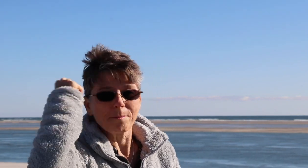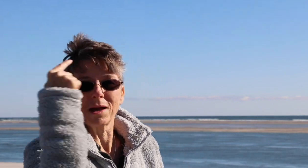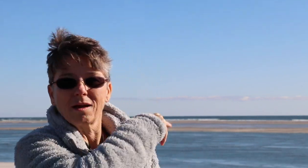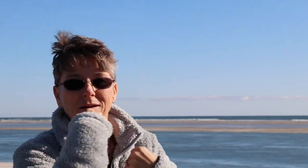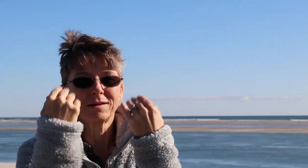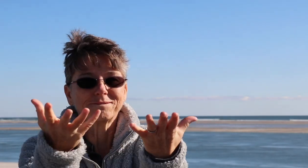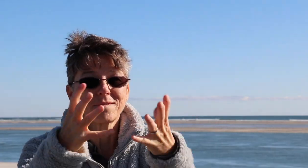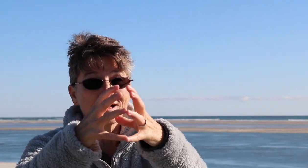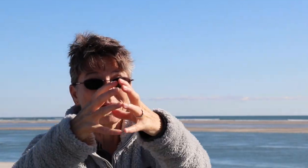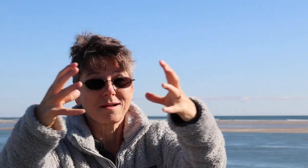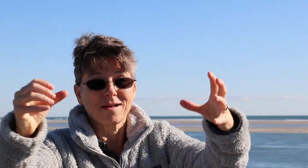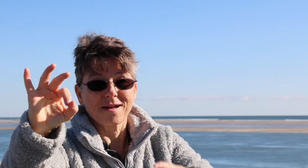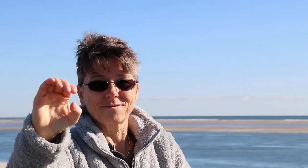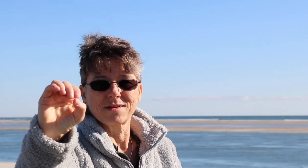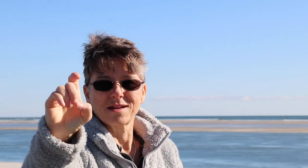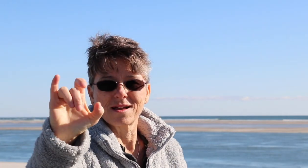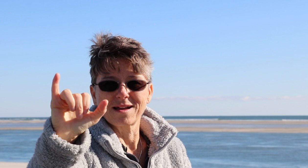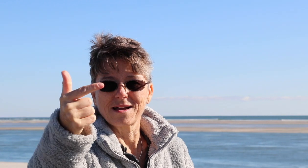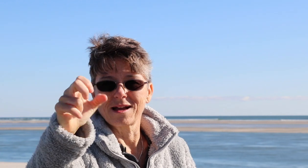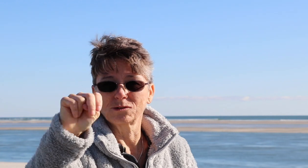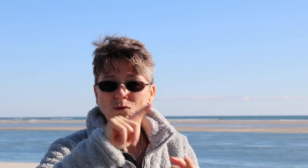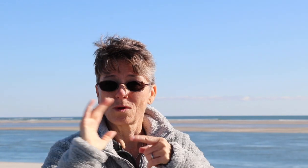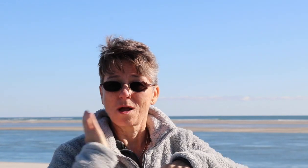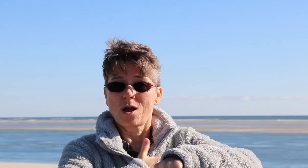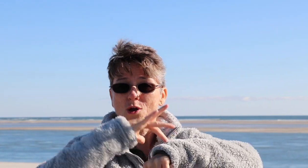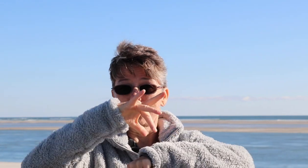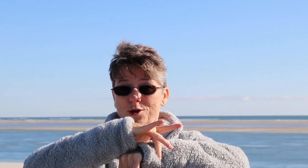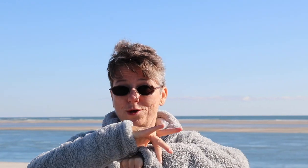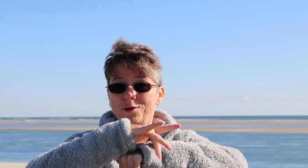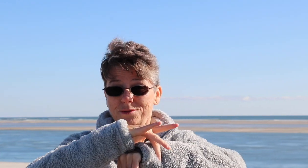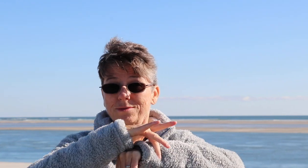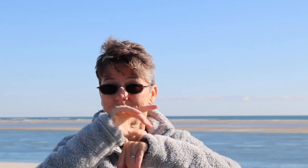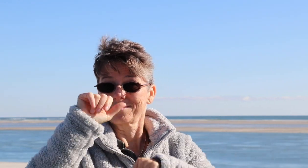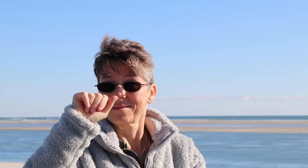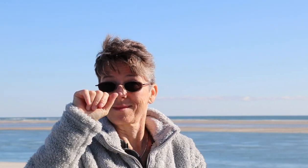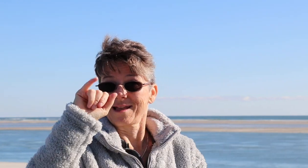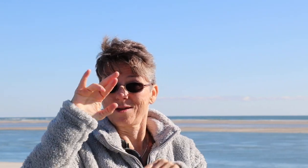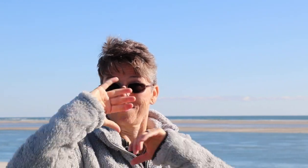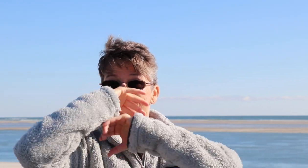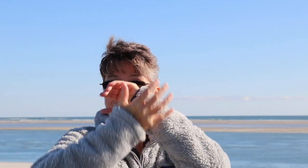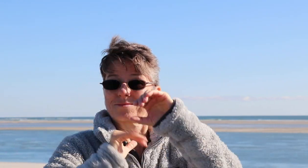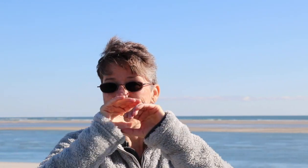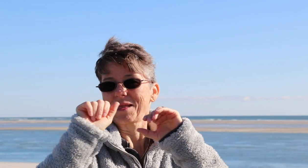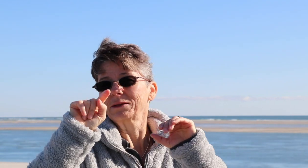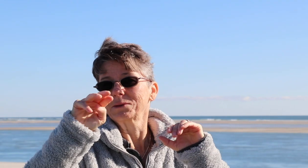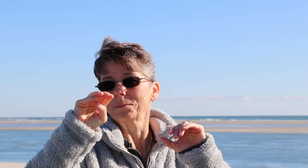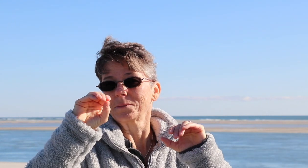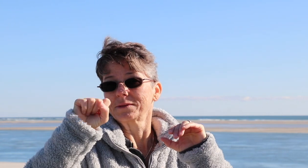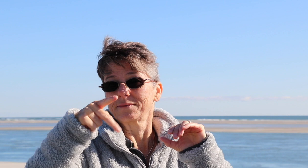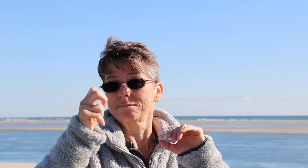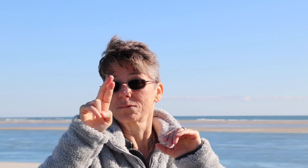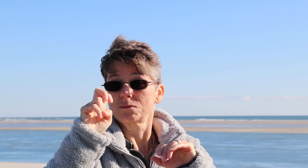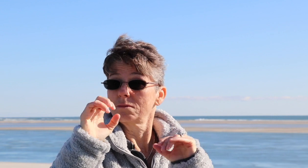Oceans contribute a lot of oxygen to our Earth's atmosphere.